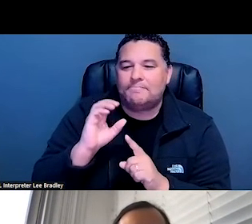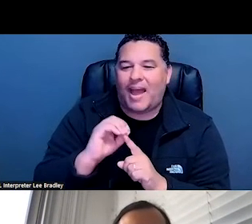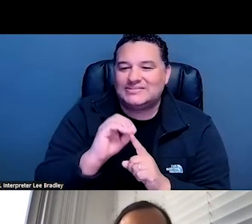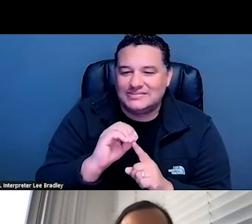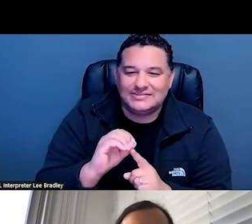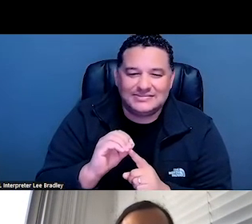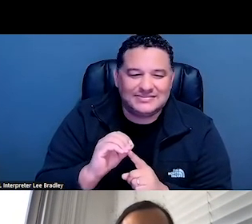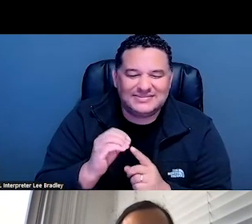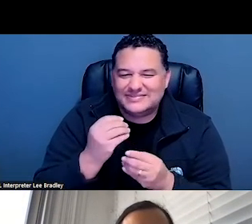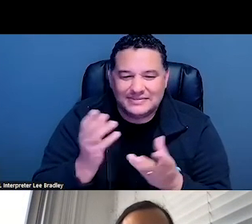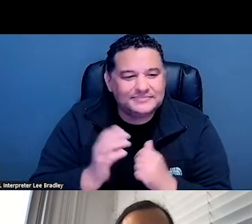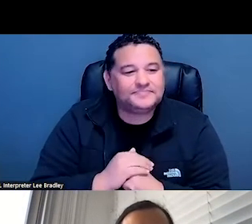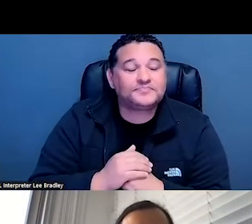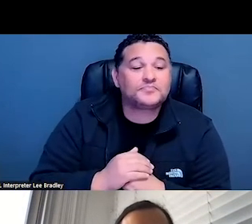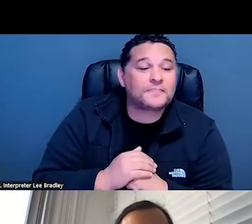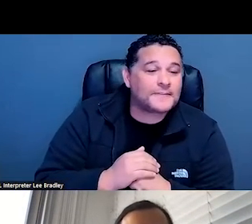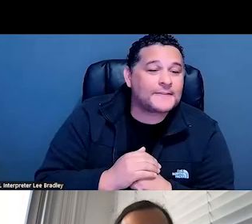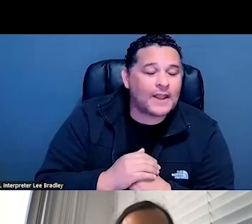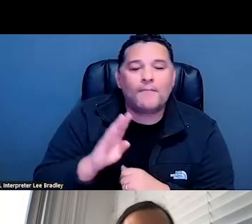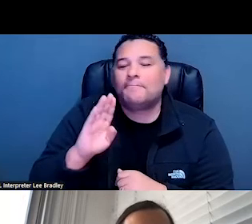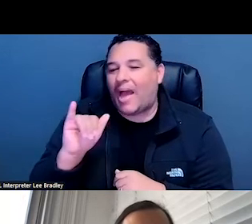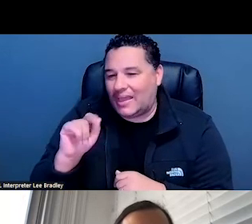, COUPLE DATA BYTES, PART OF OUR MONTHLY